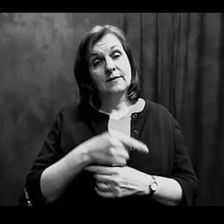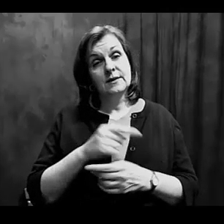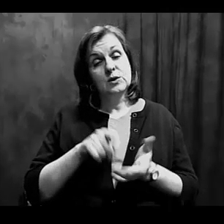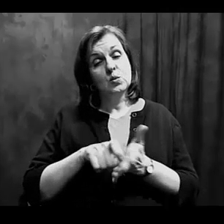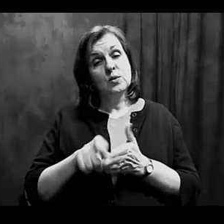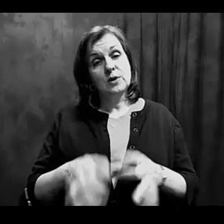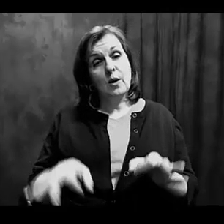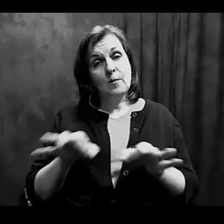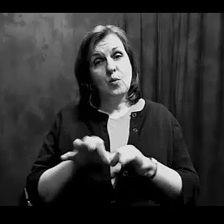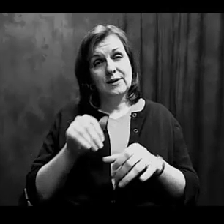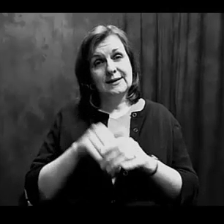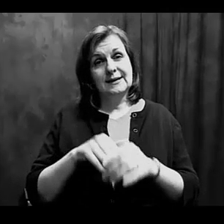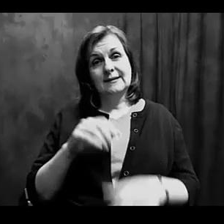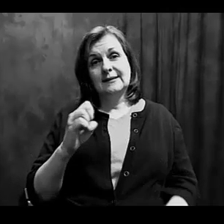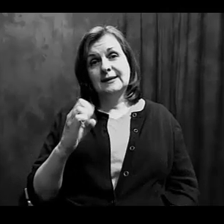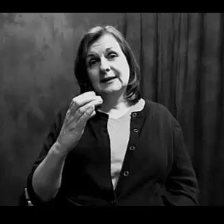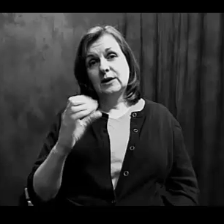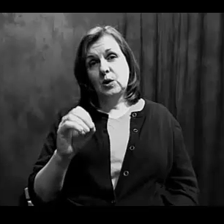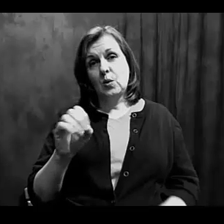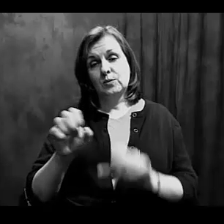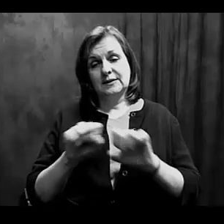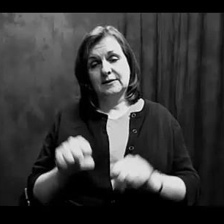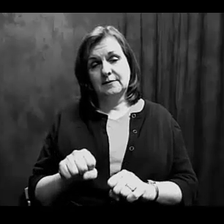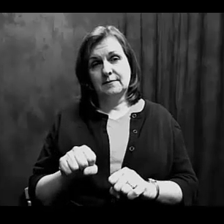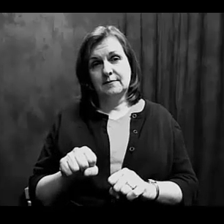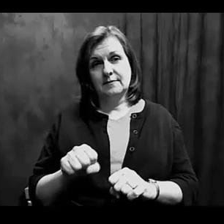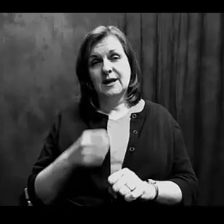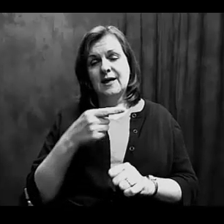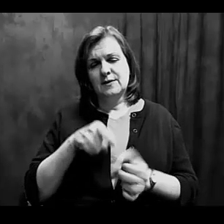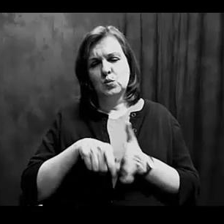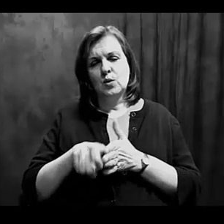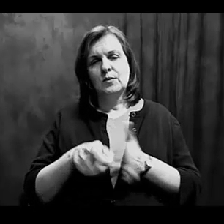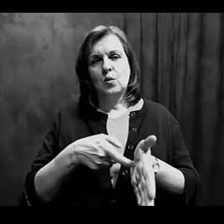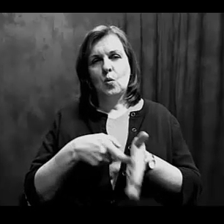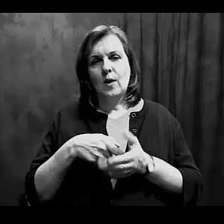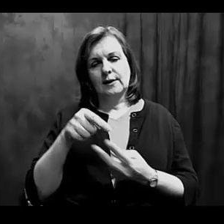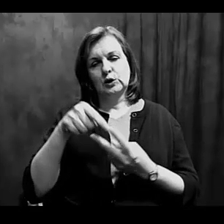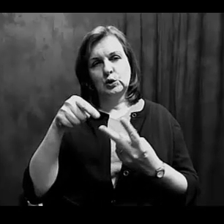when we look at ecosystems because they actually need two hosts